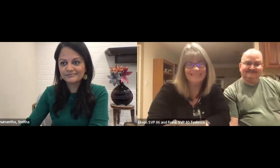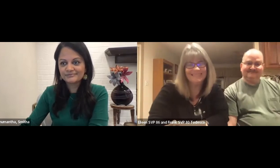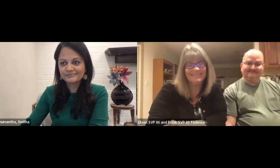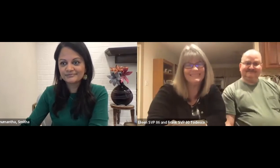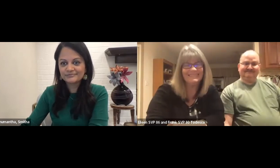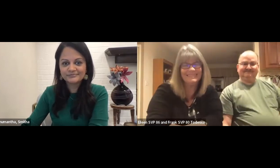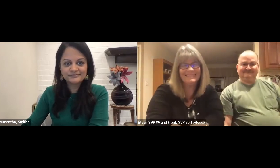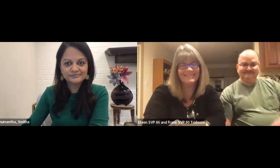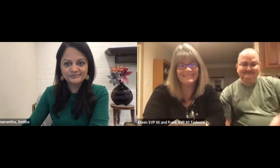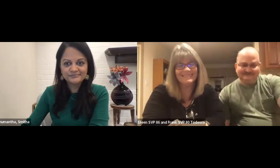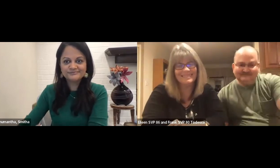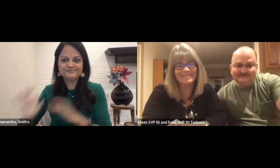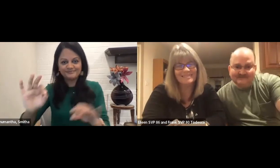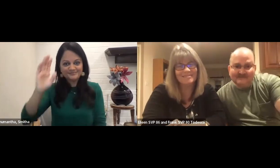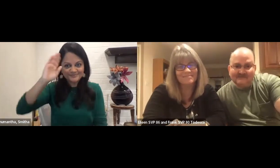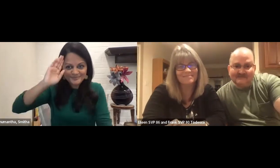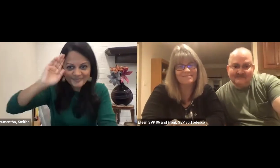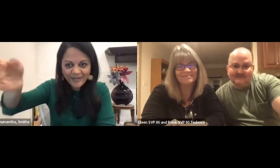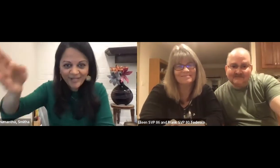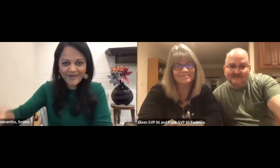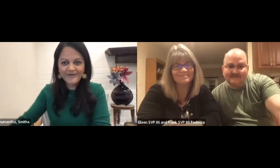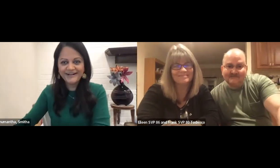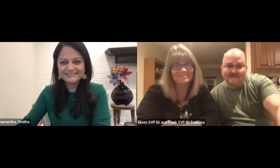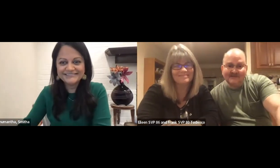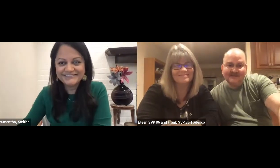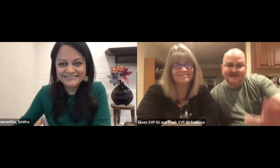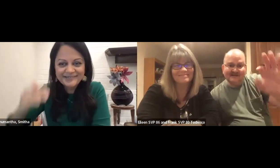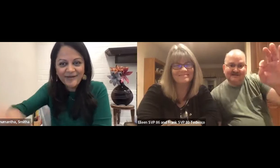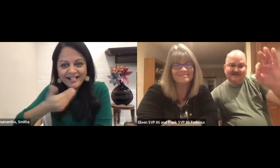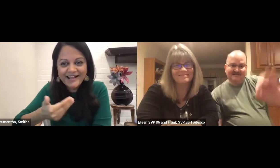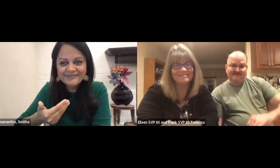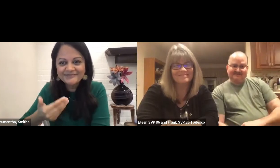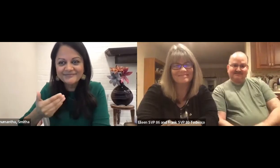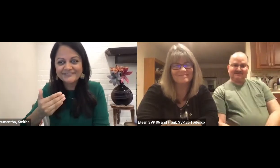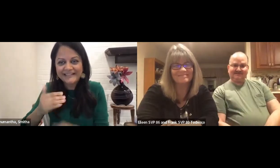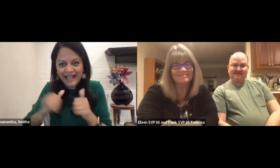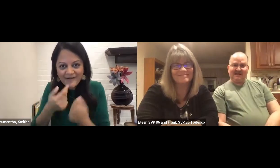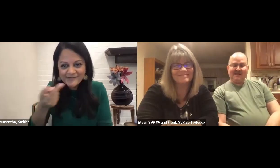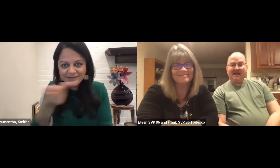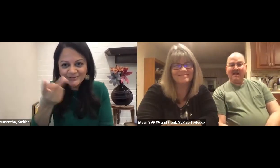Hello. All right. Great. Hello, both of you. Welcome.